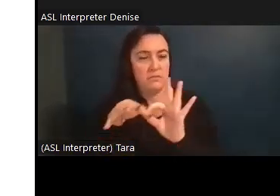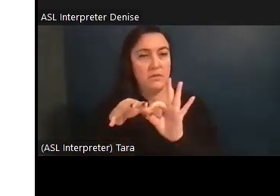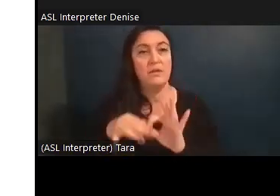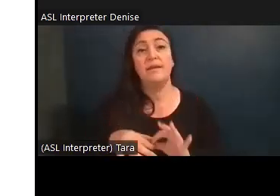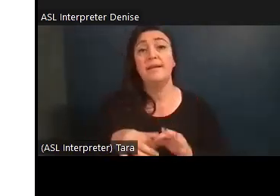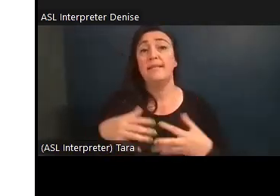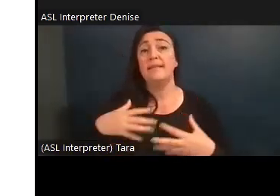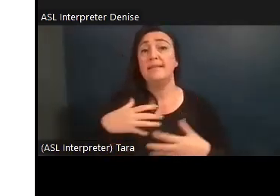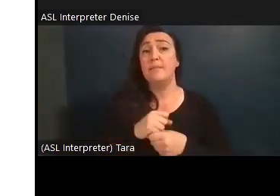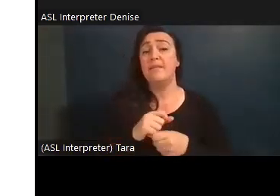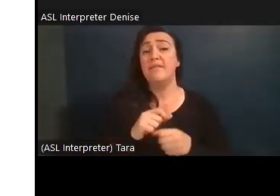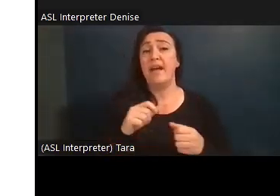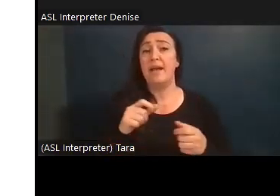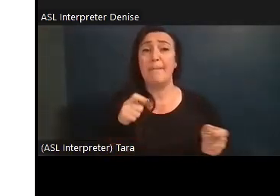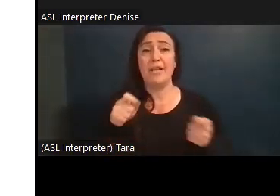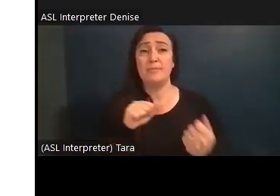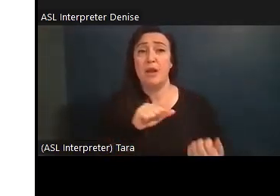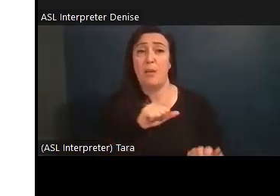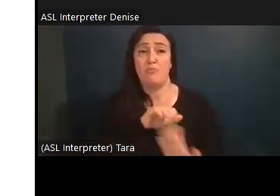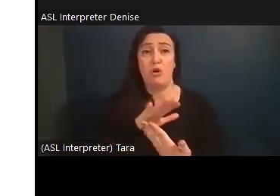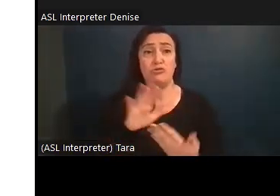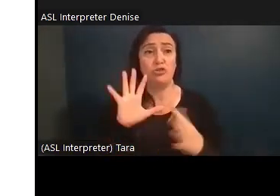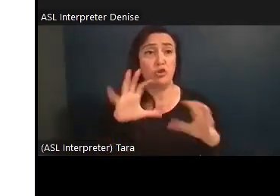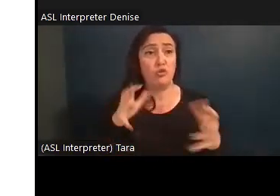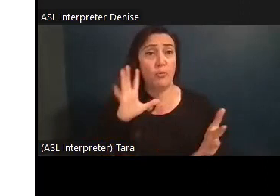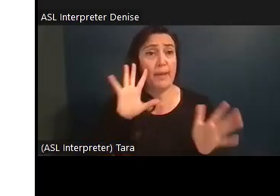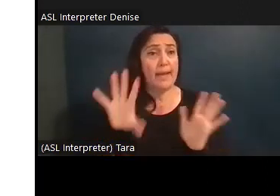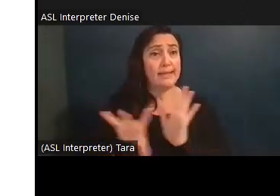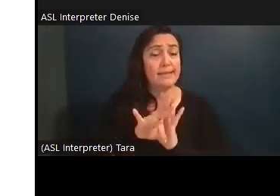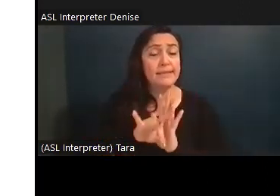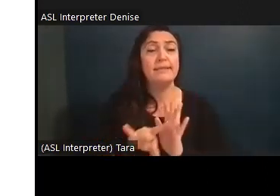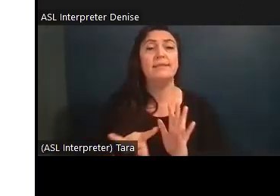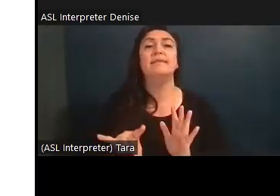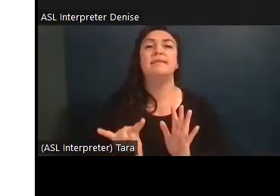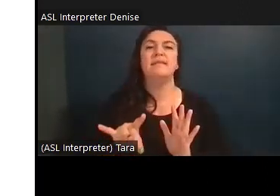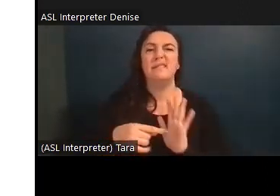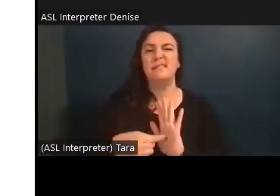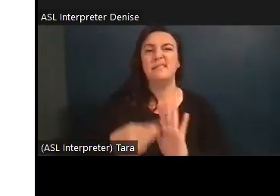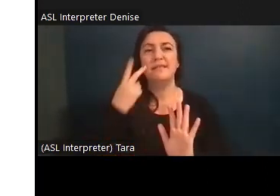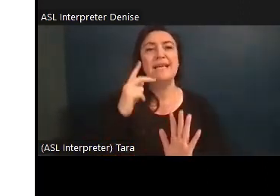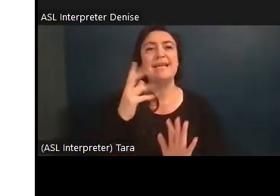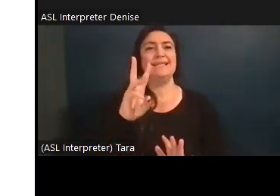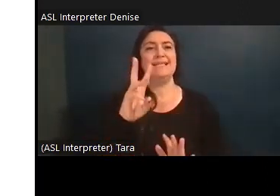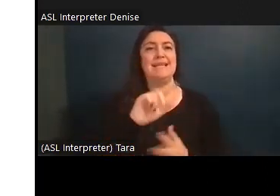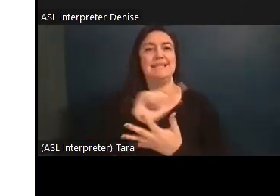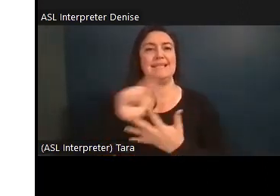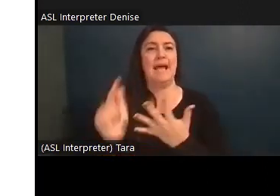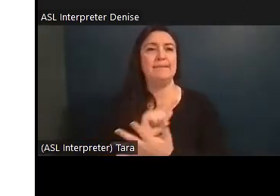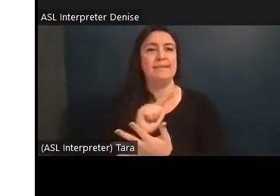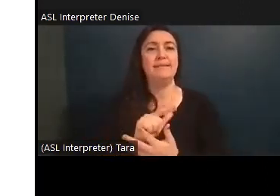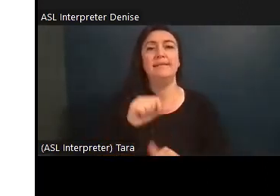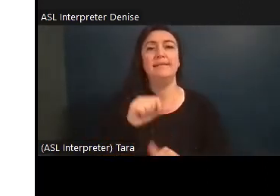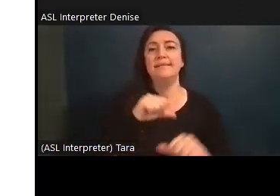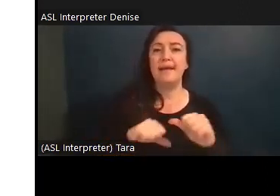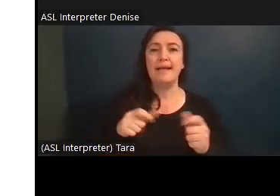group chose to take is shown here with this sort of six step process where science and management are integrated or